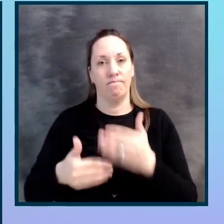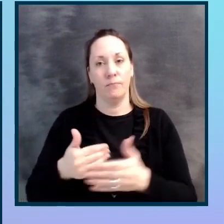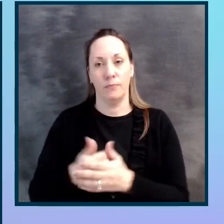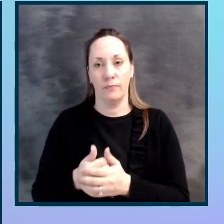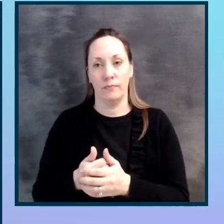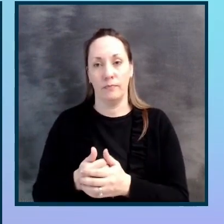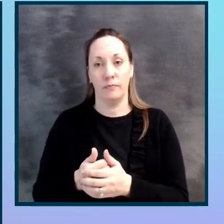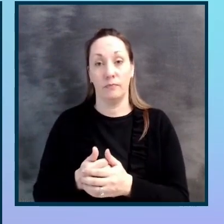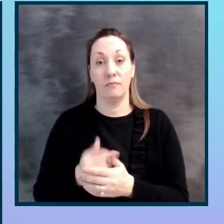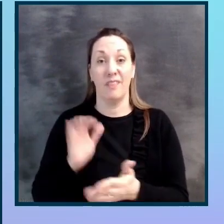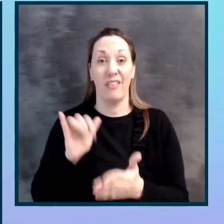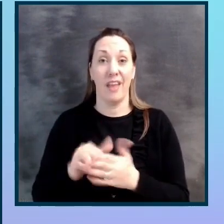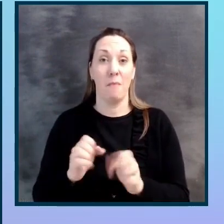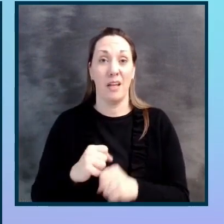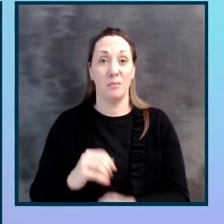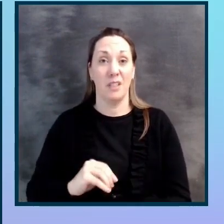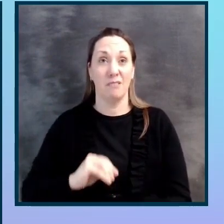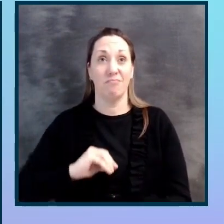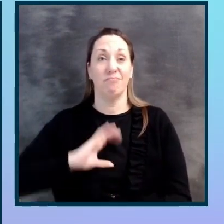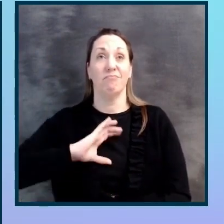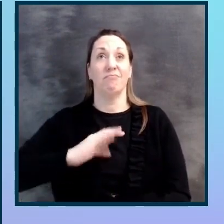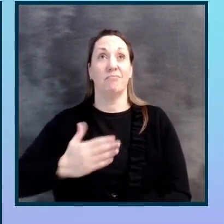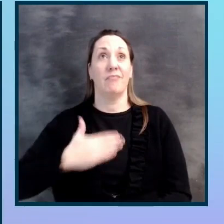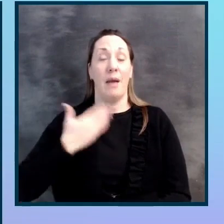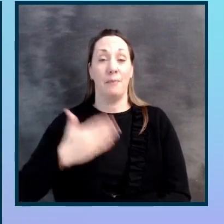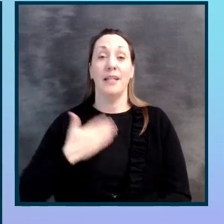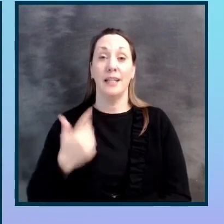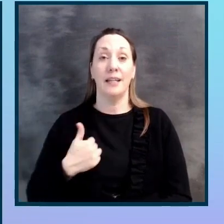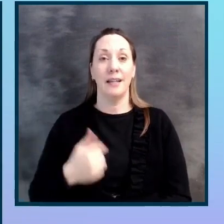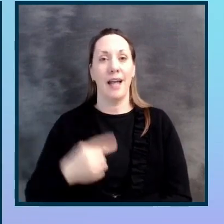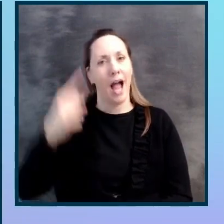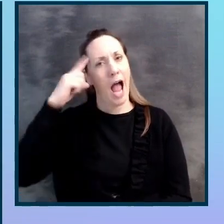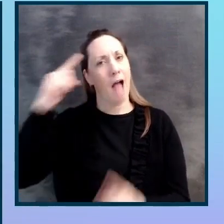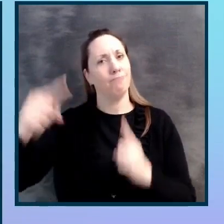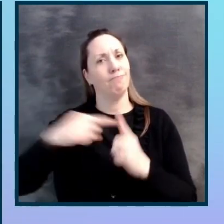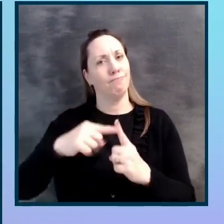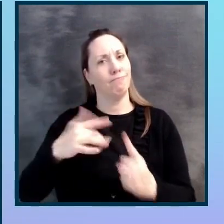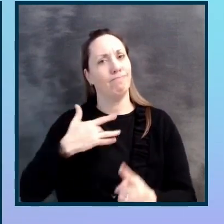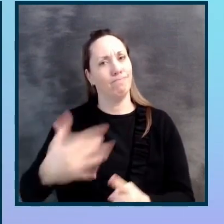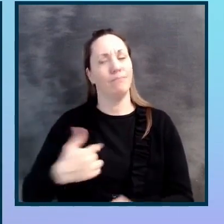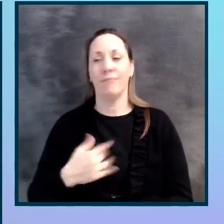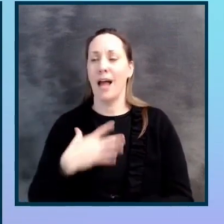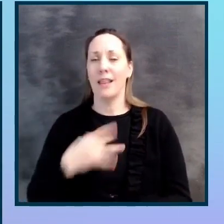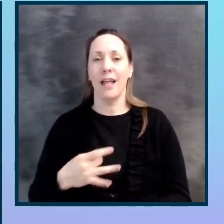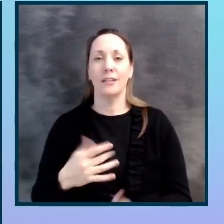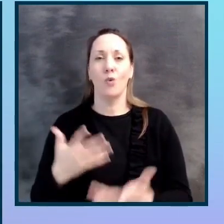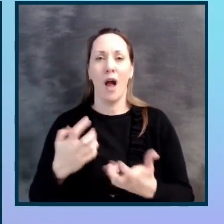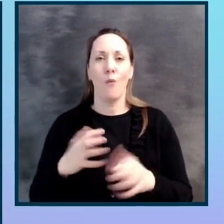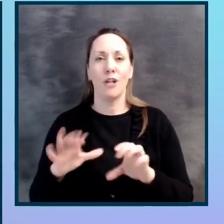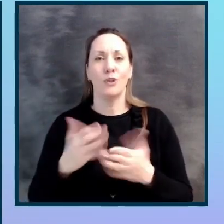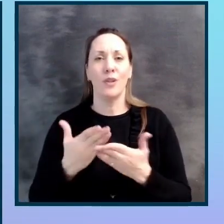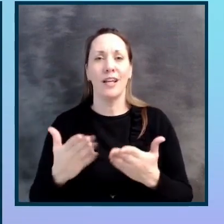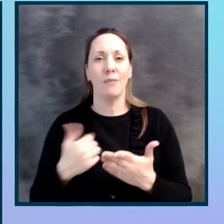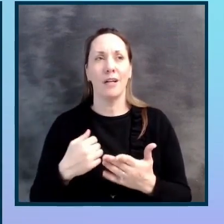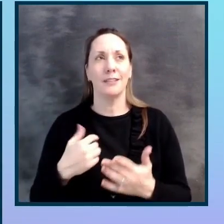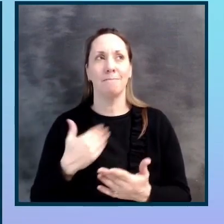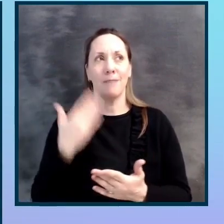And that makes me really happy. I mean, I'm an optimist. I like to do, I wanna do things because it's the right thing to do, right?